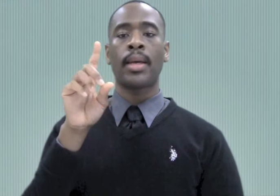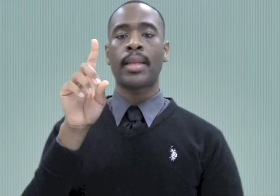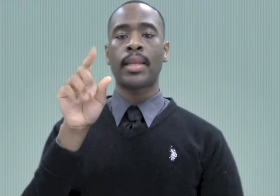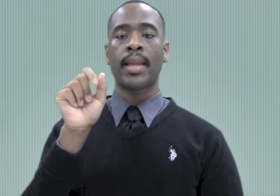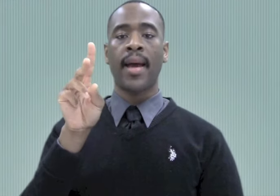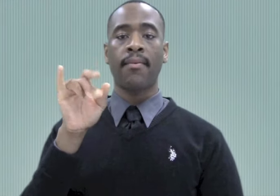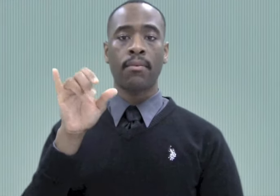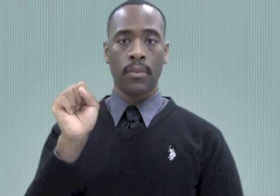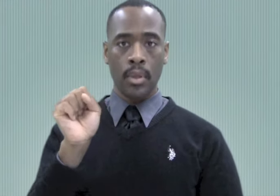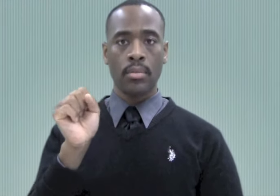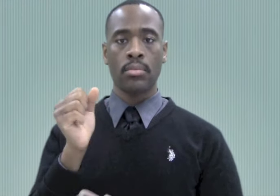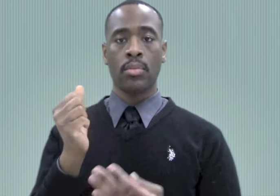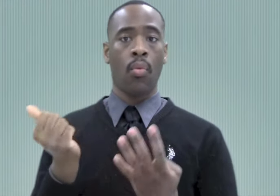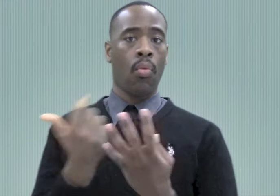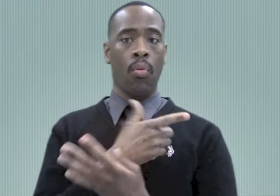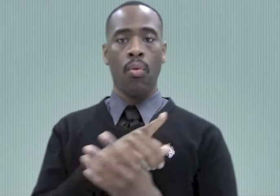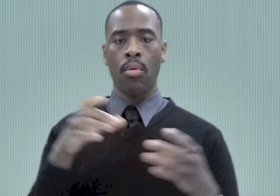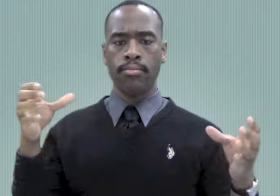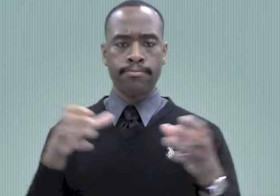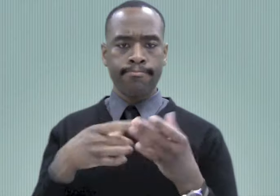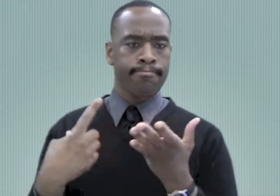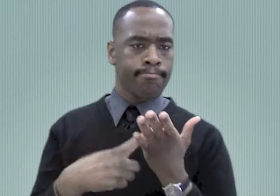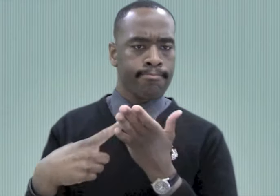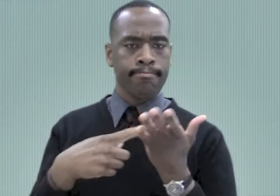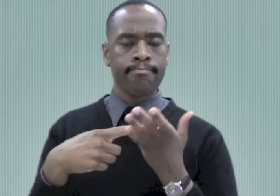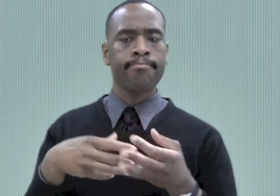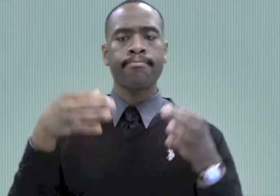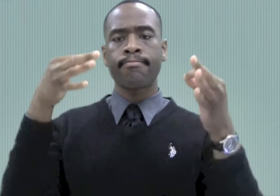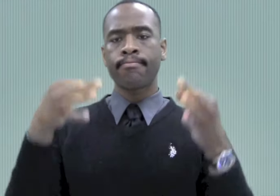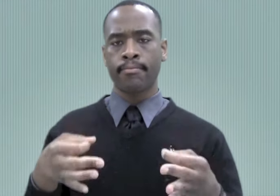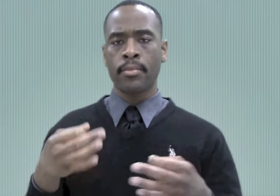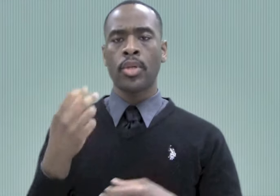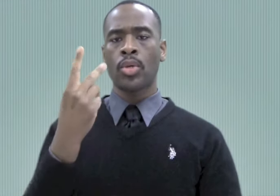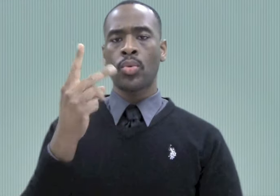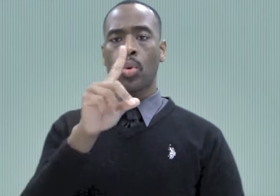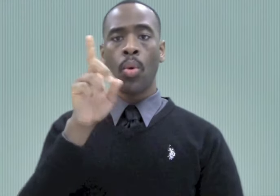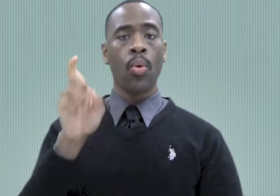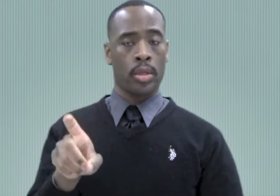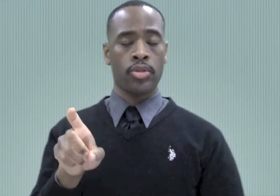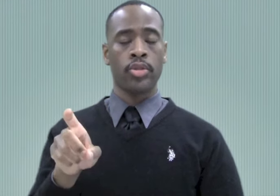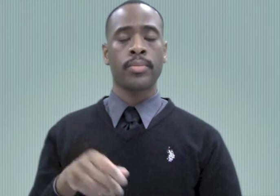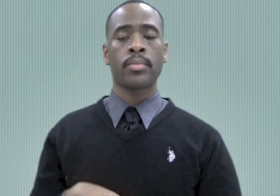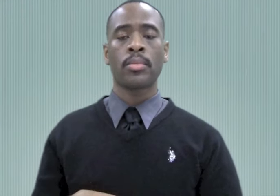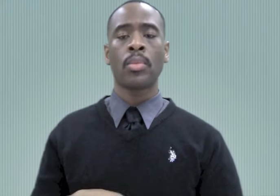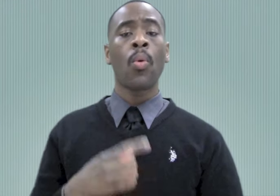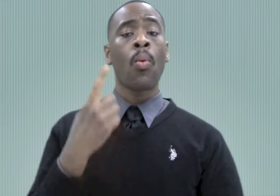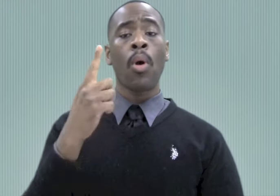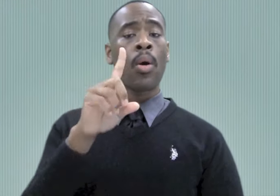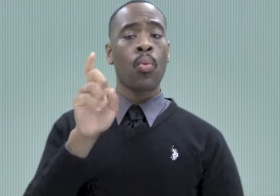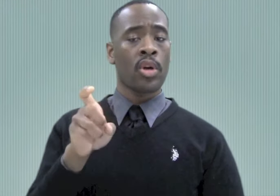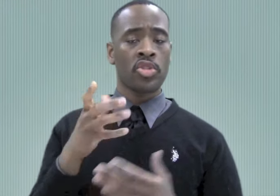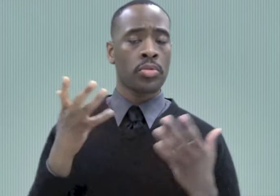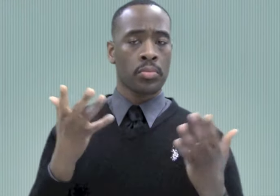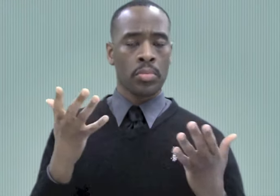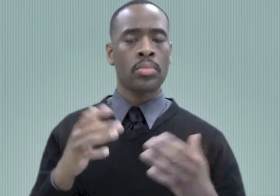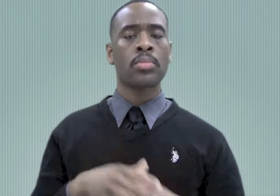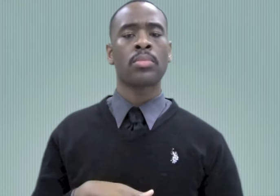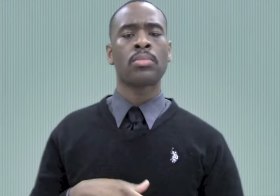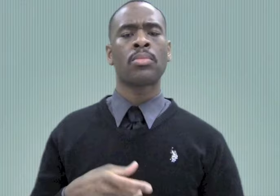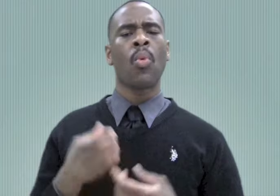California – Davis. We met and discussed about the research questions about Black ASL: 1) What happened in the history